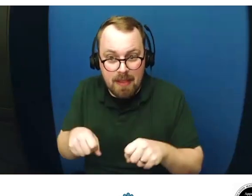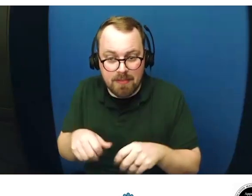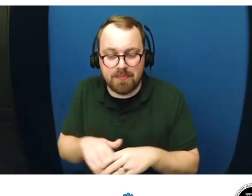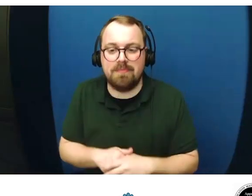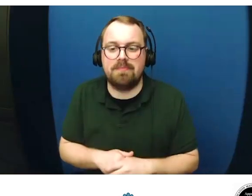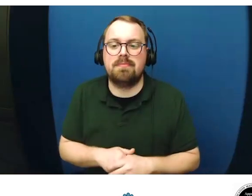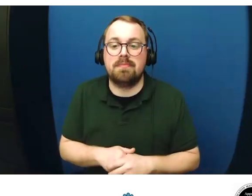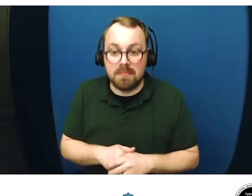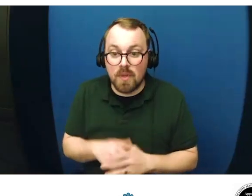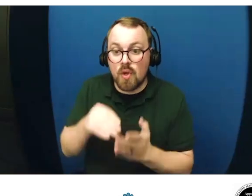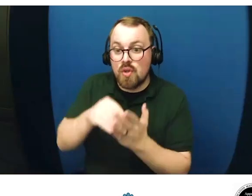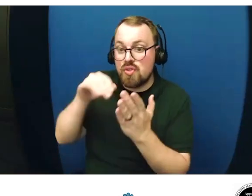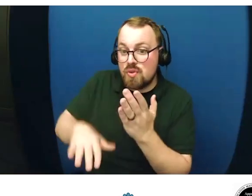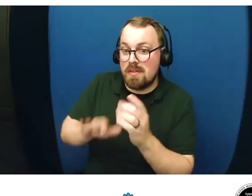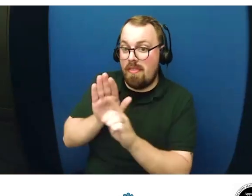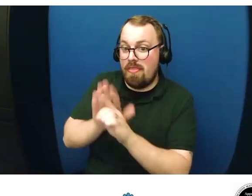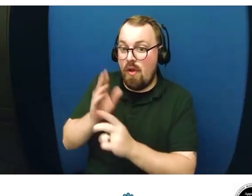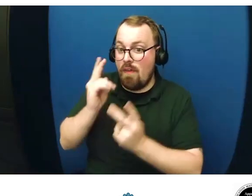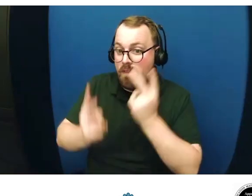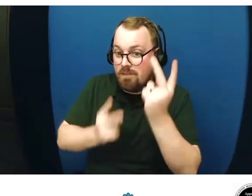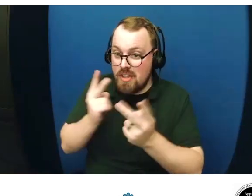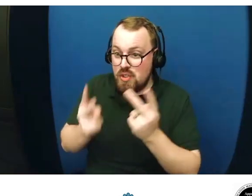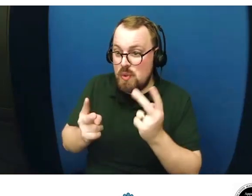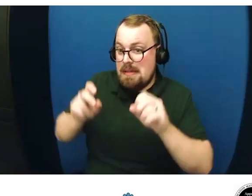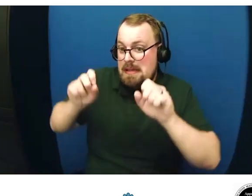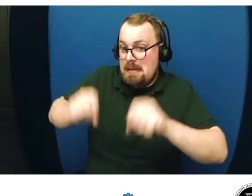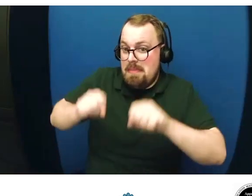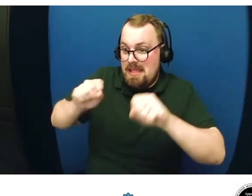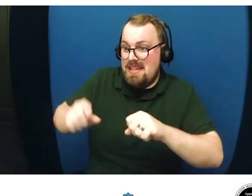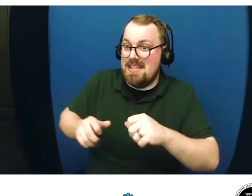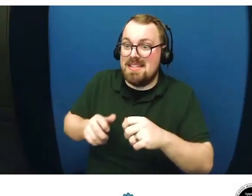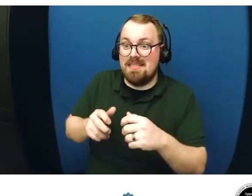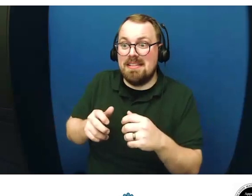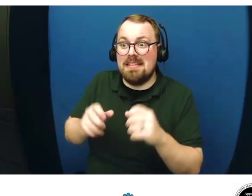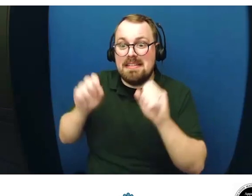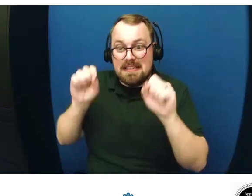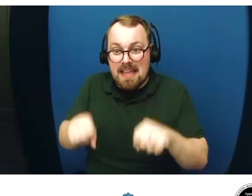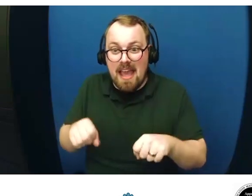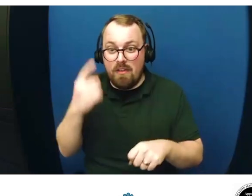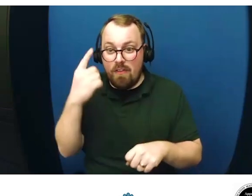Does the student's visual abilities meet their need for speechreading? We talked about